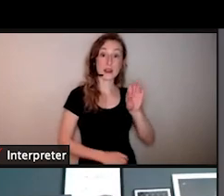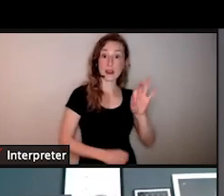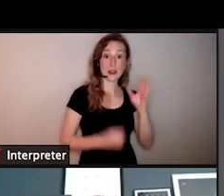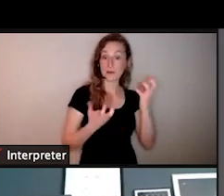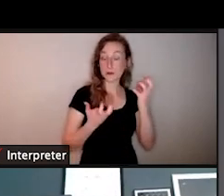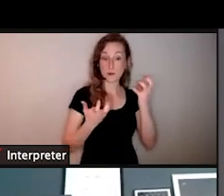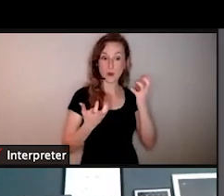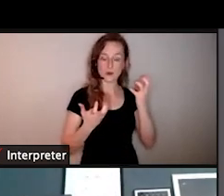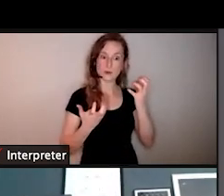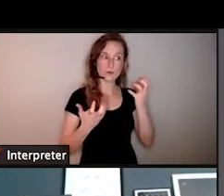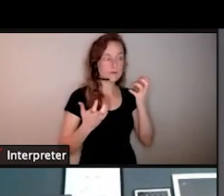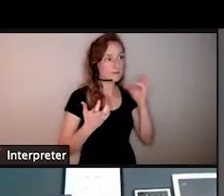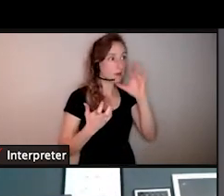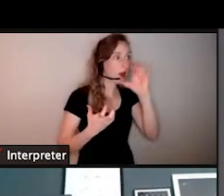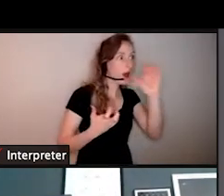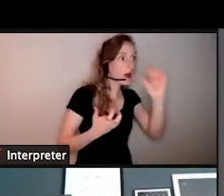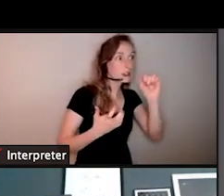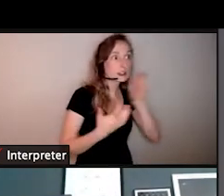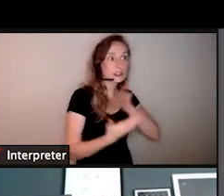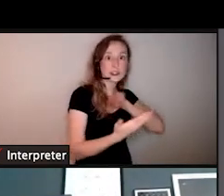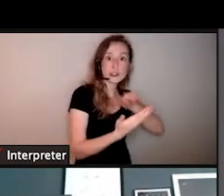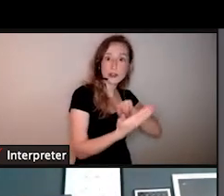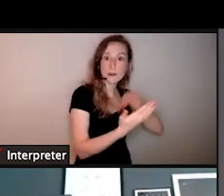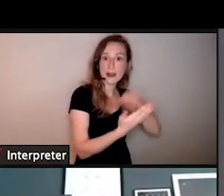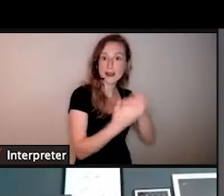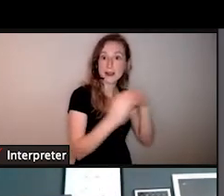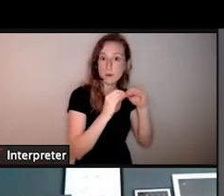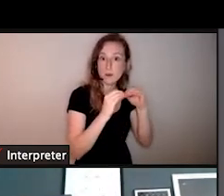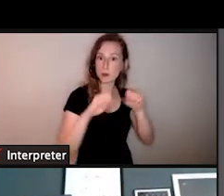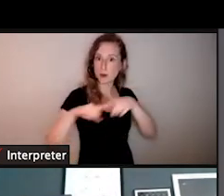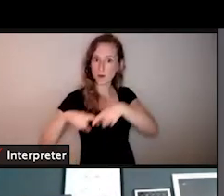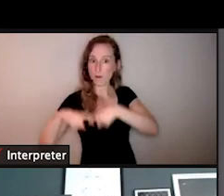at this painting you can pause this now or go to the Clyfford Still Museum’s website